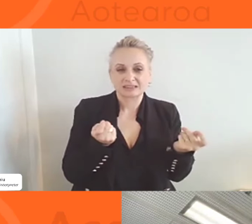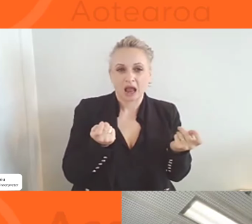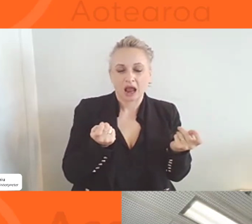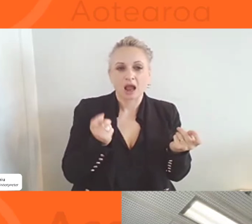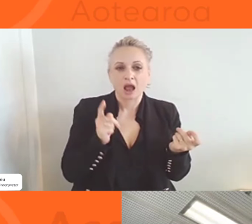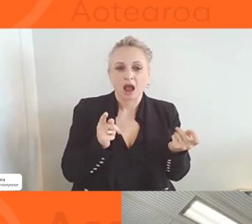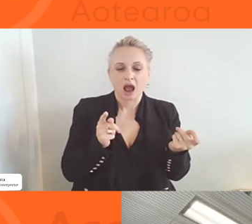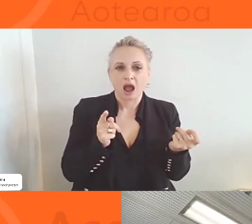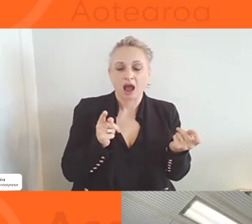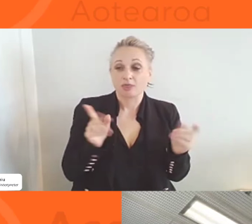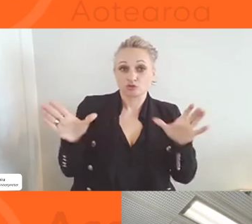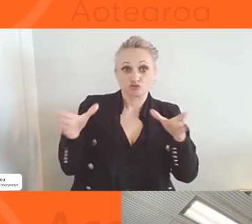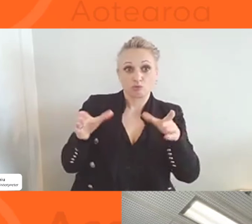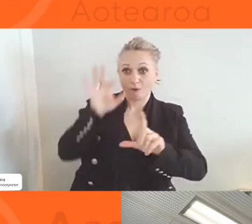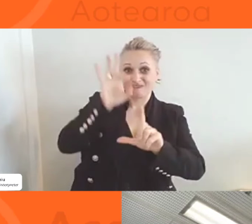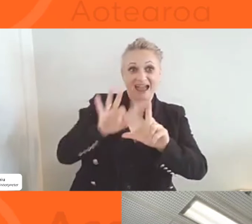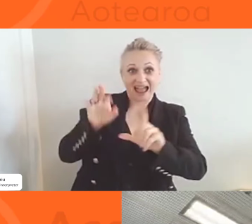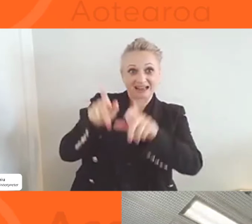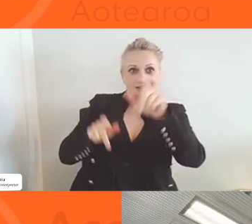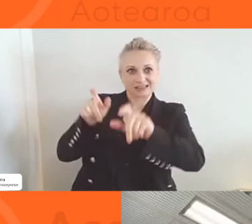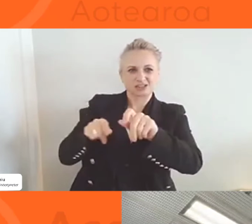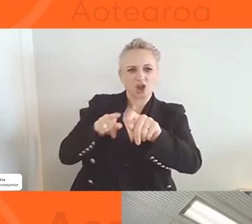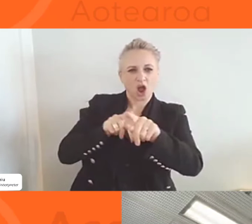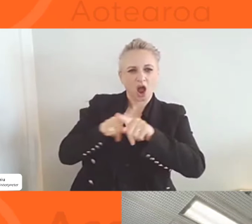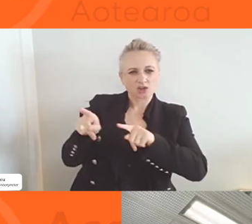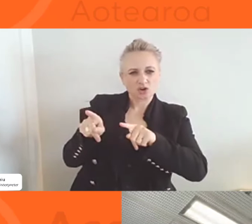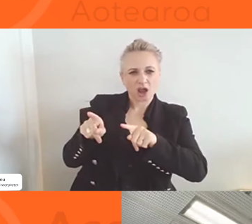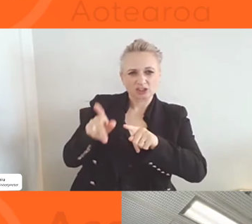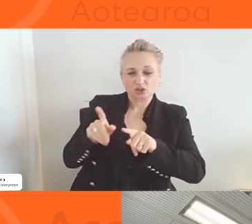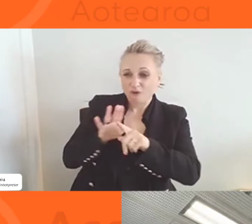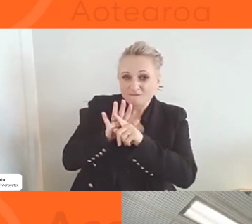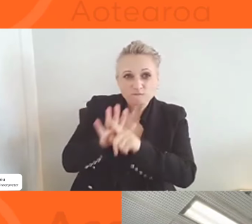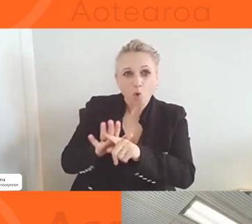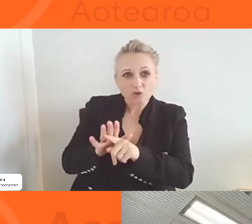the last meeting I ended up disappointed after two years they still didn't